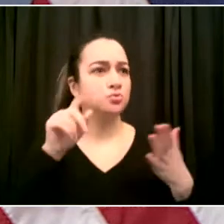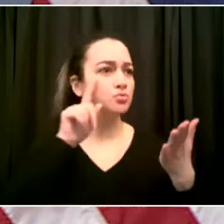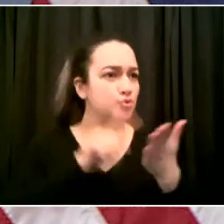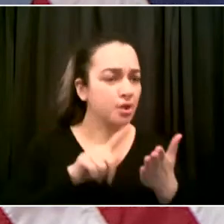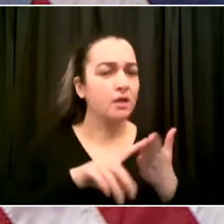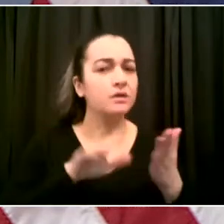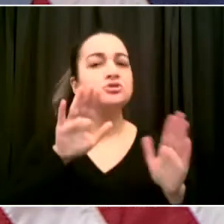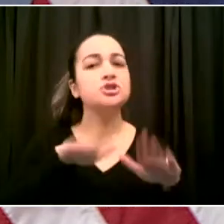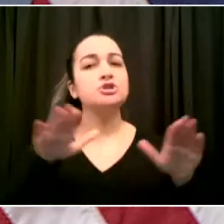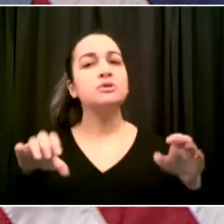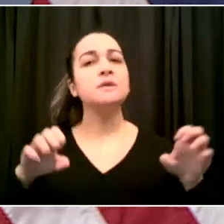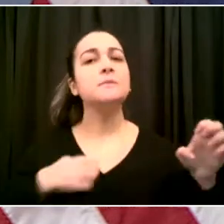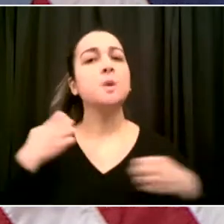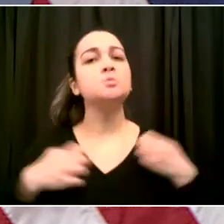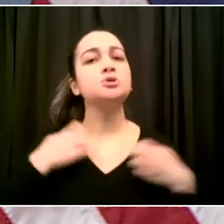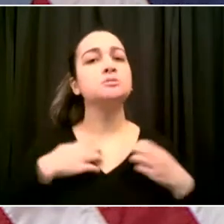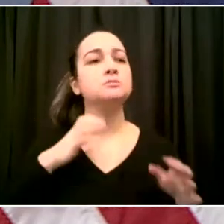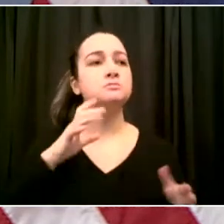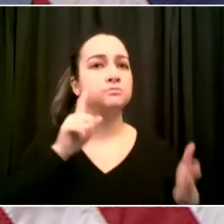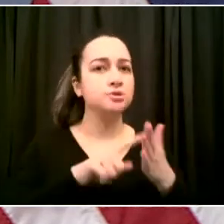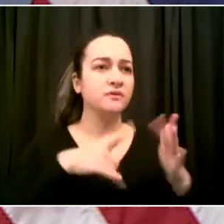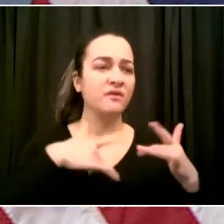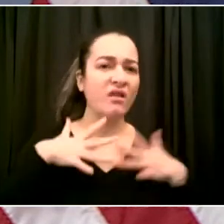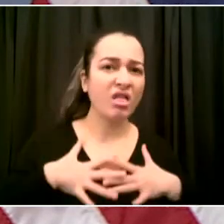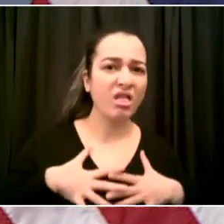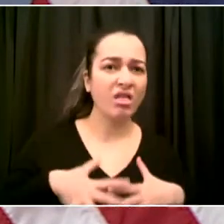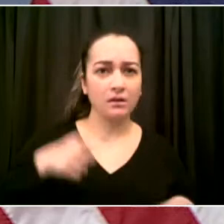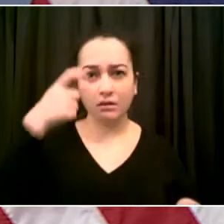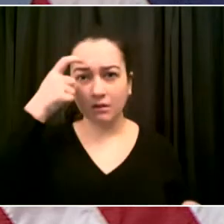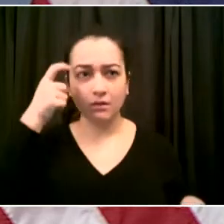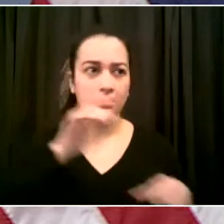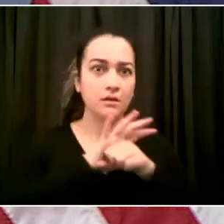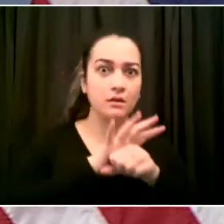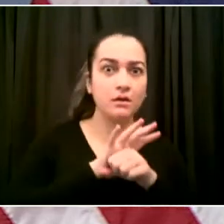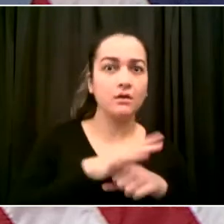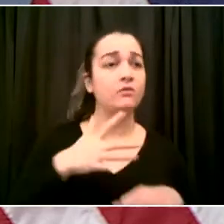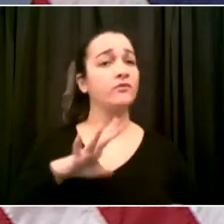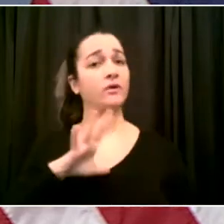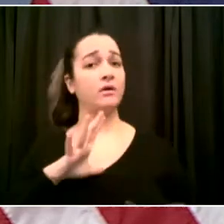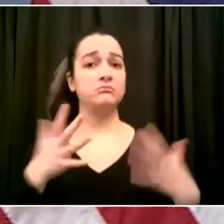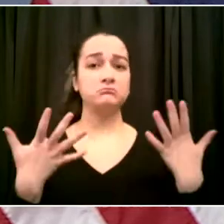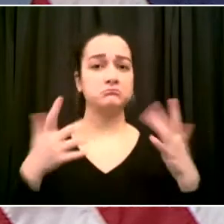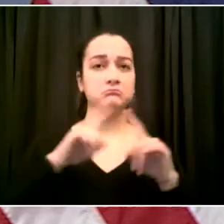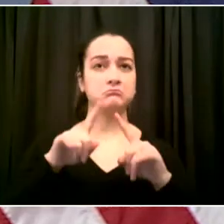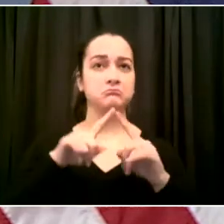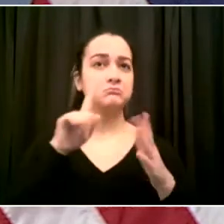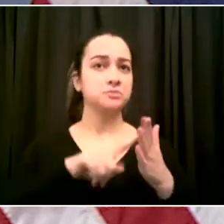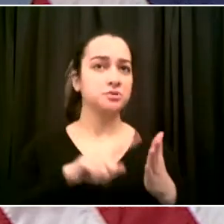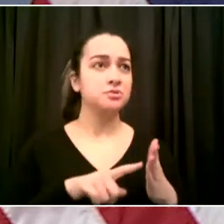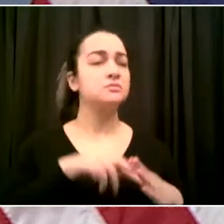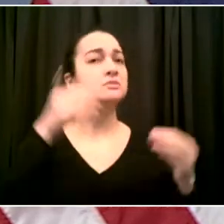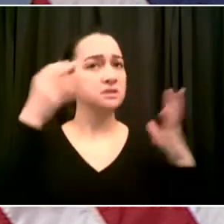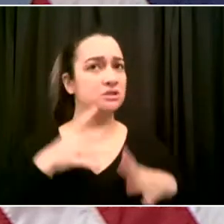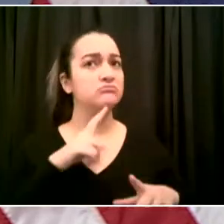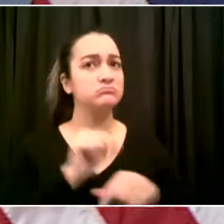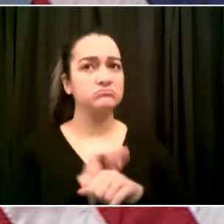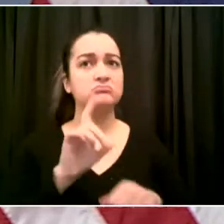AND IT LANDED ON A QUESTION AND